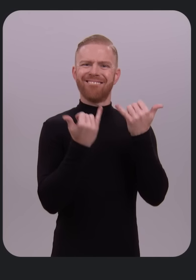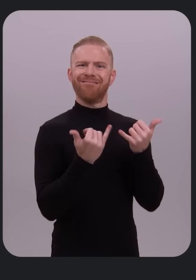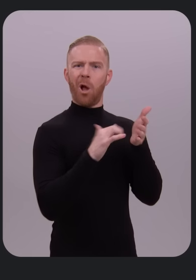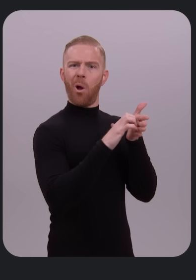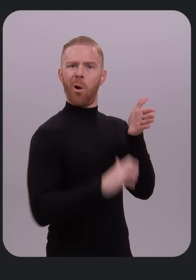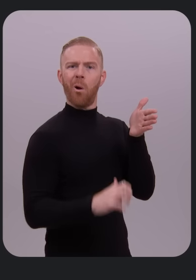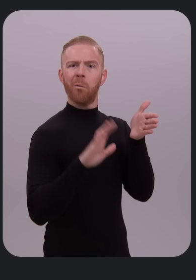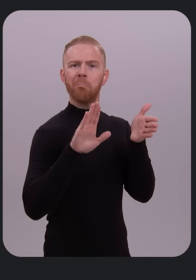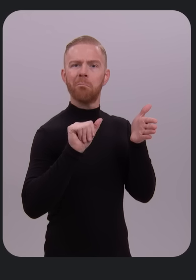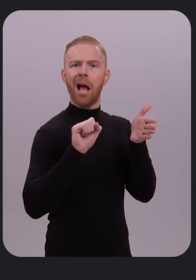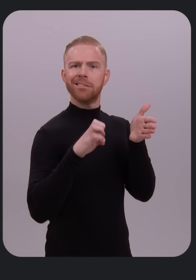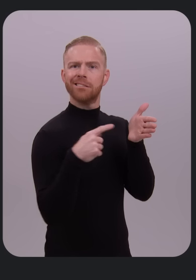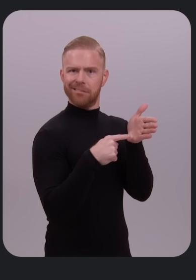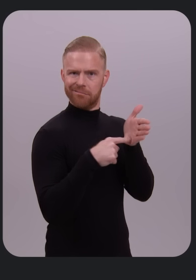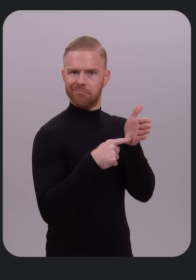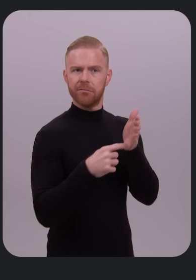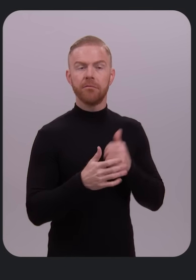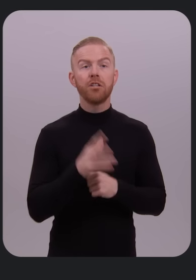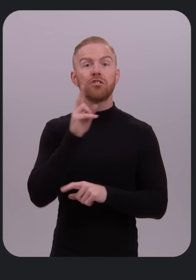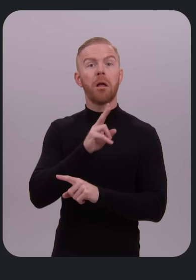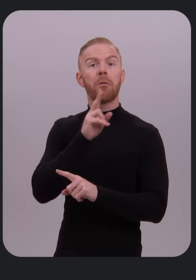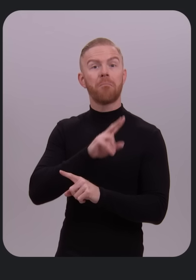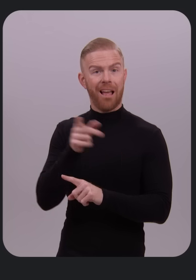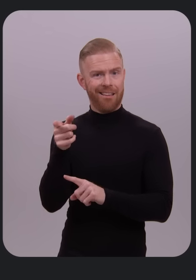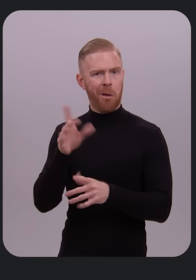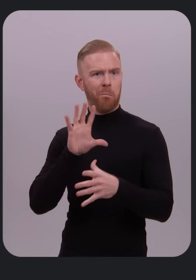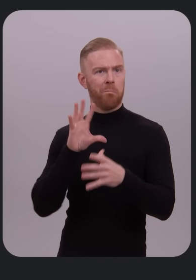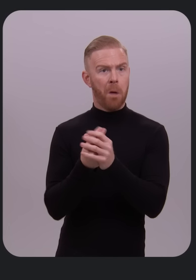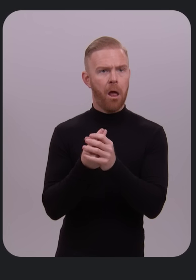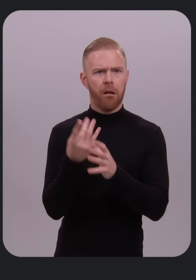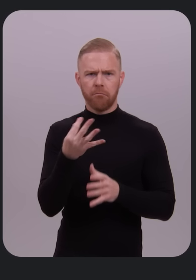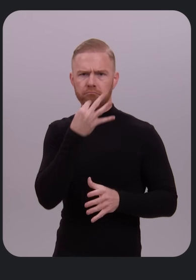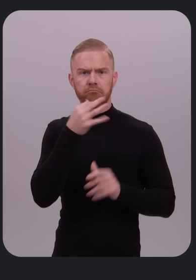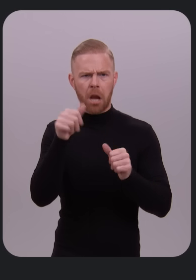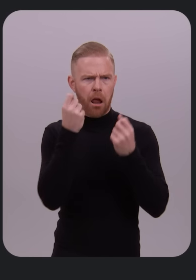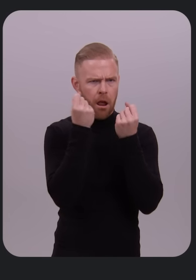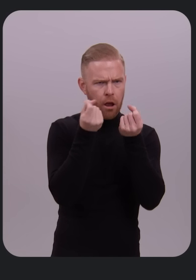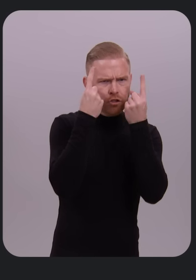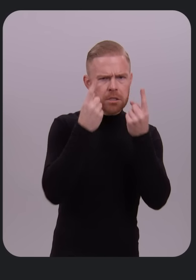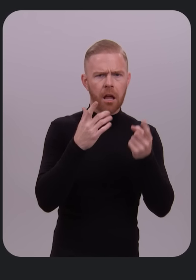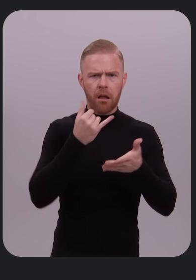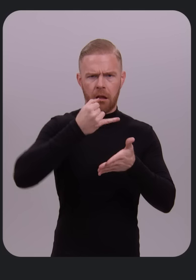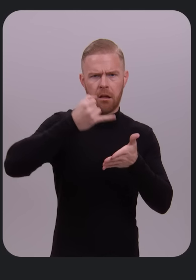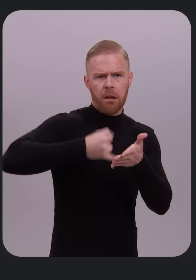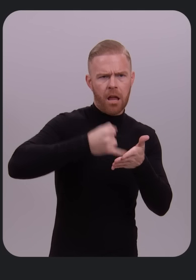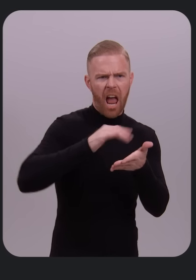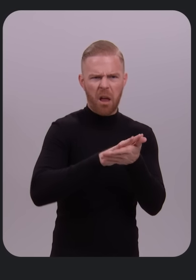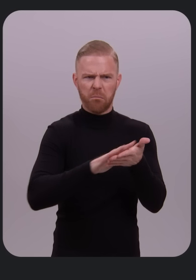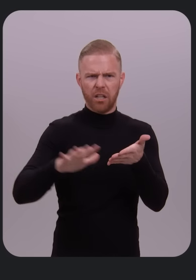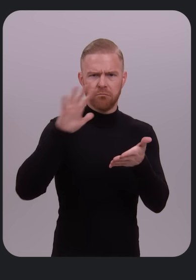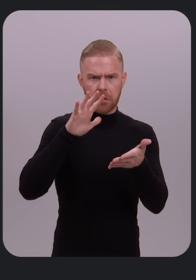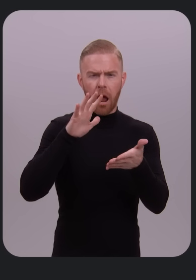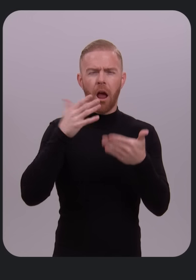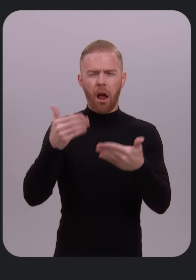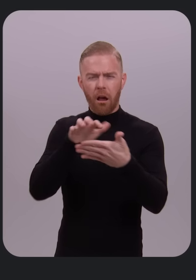Because Gemini is multimodal, it can understand the abstract sphere sketch and code beautiful, 3D animations,